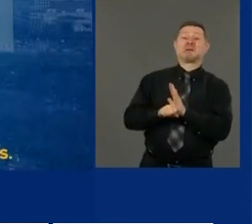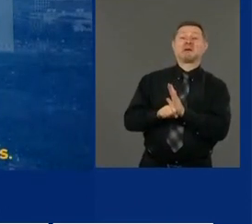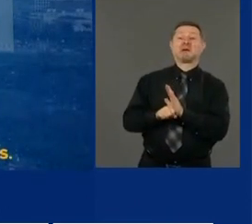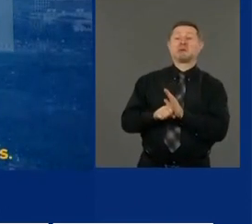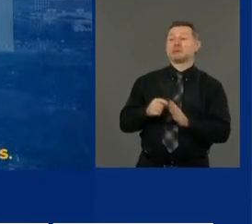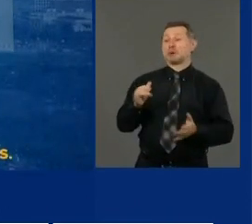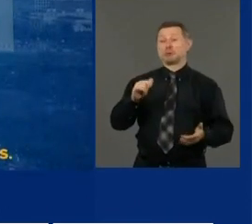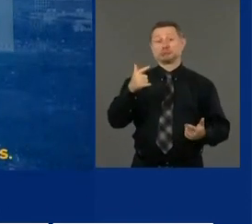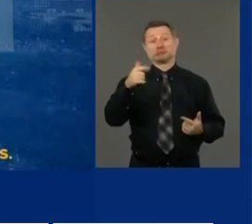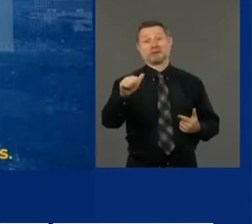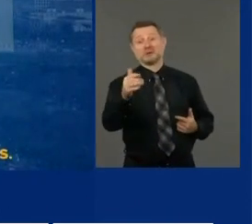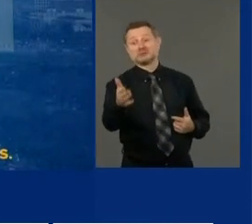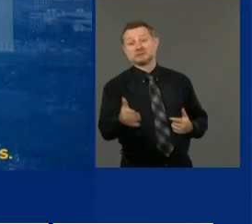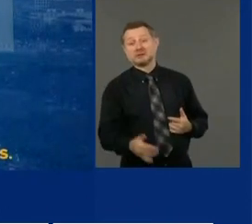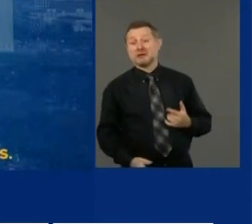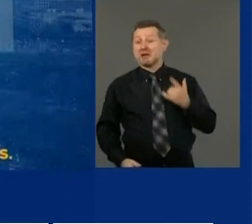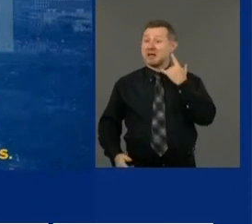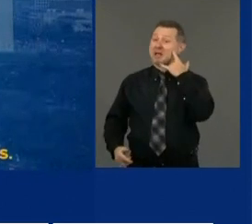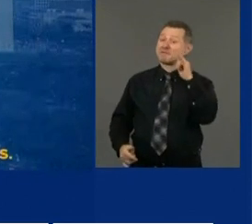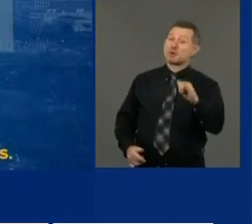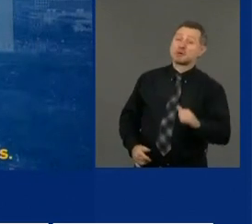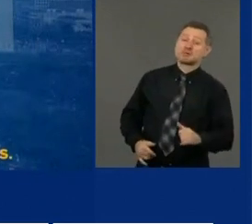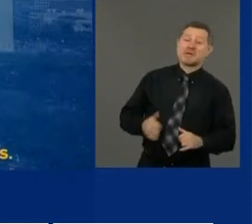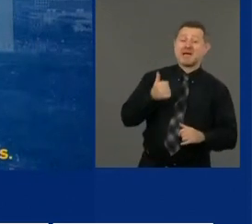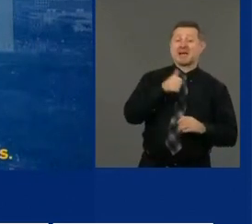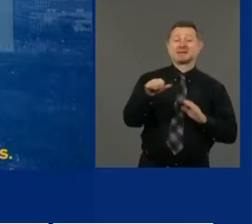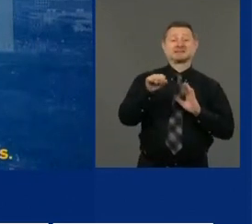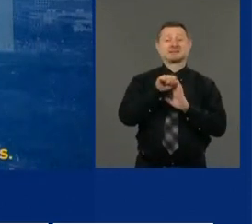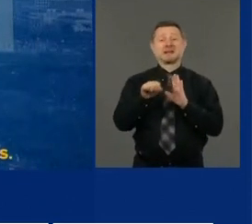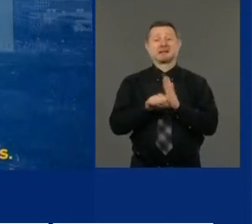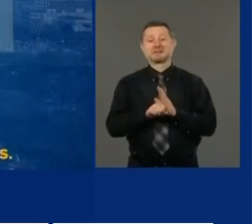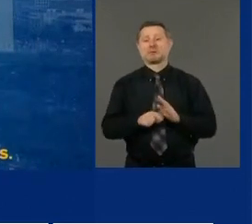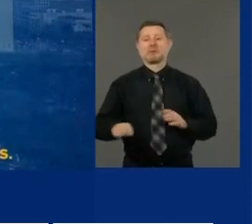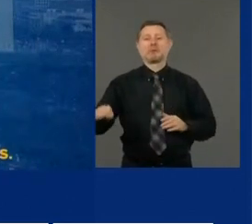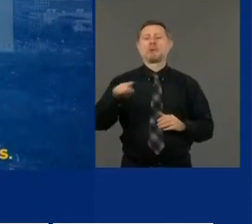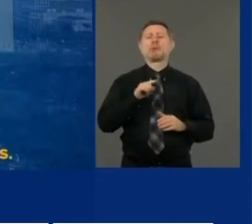GOVERNMENT DID NOT STEP UP AND HANDLE THIS, THIS WAS A FEDERAL CRISIS.